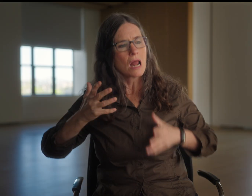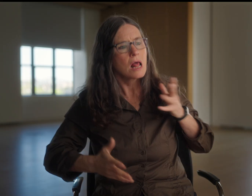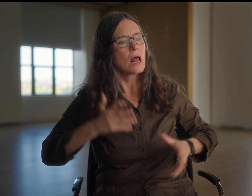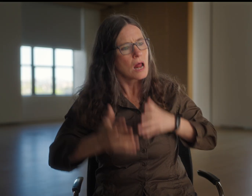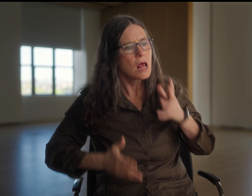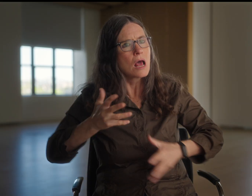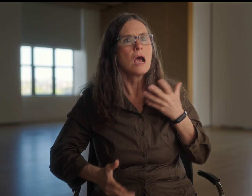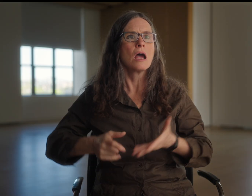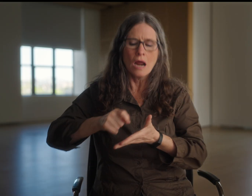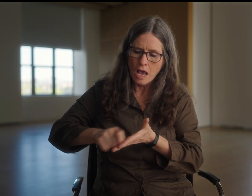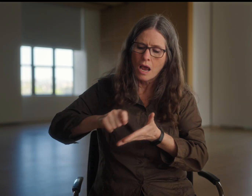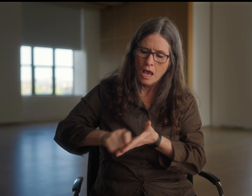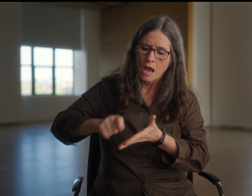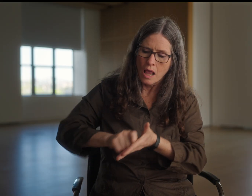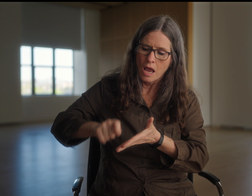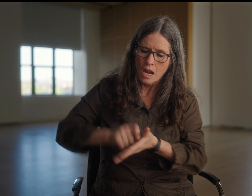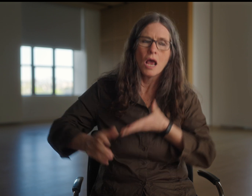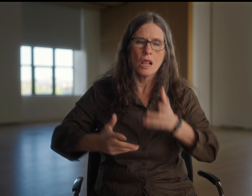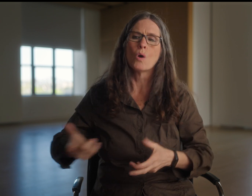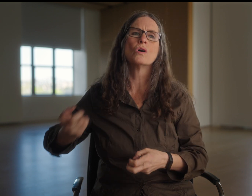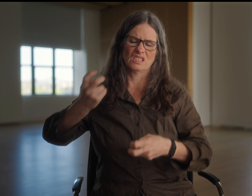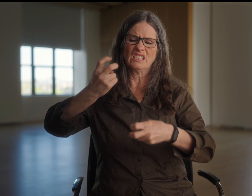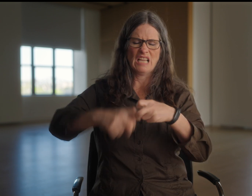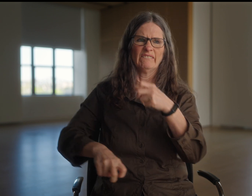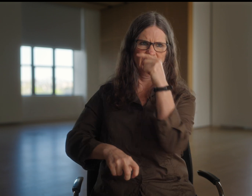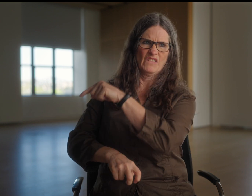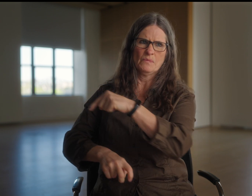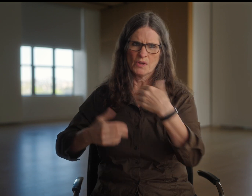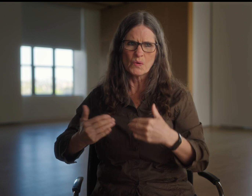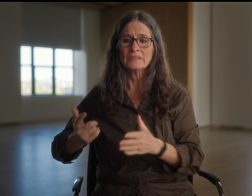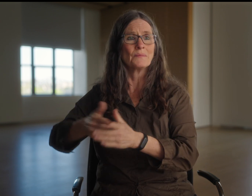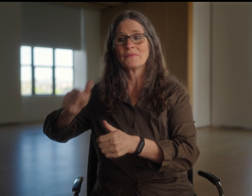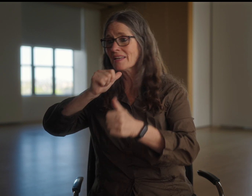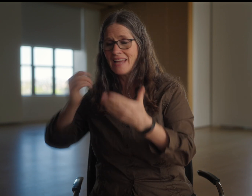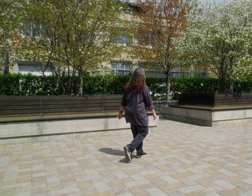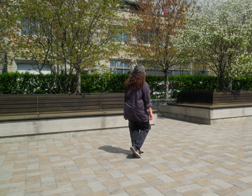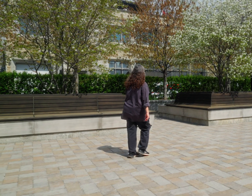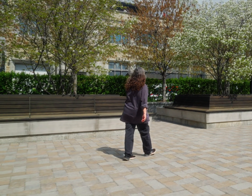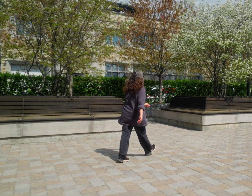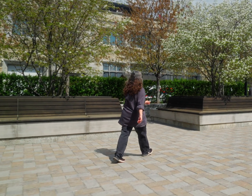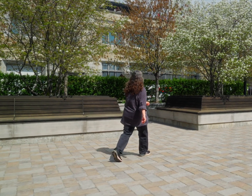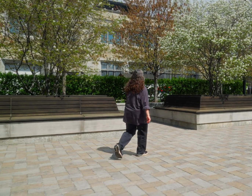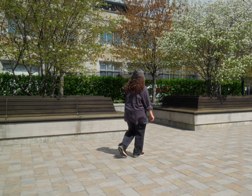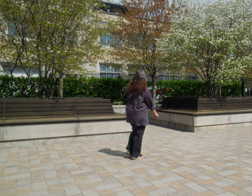and she would gesture and write quick notes about what was being talked about. If she wasn't there, then another